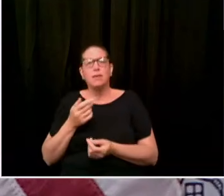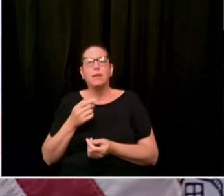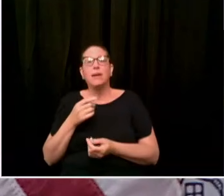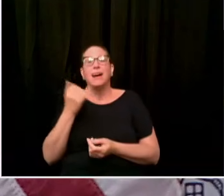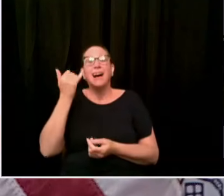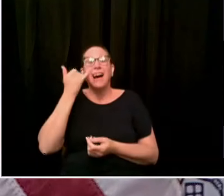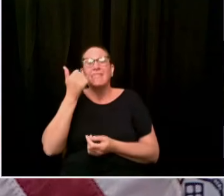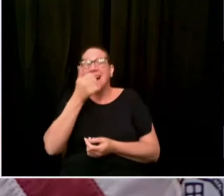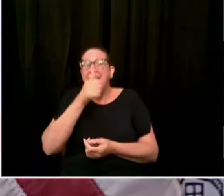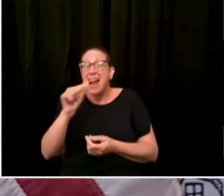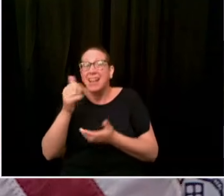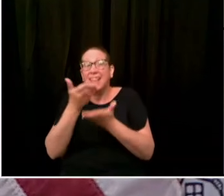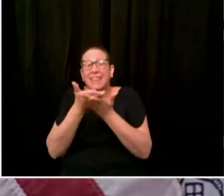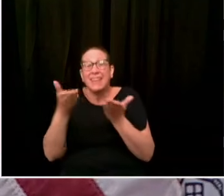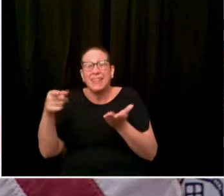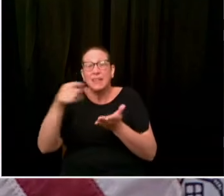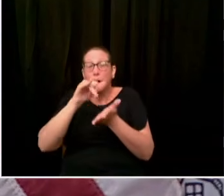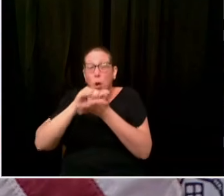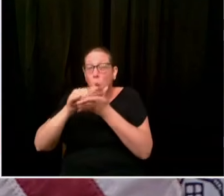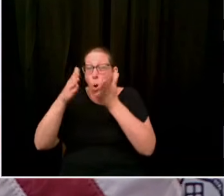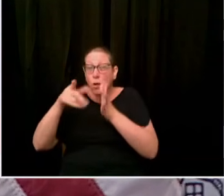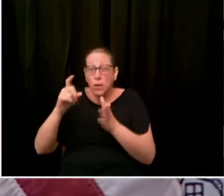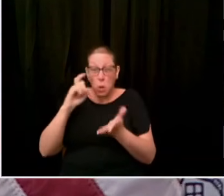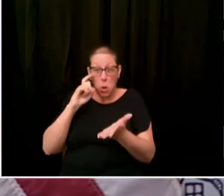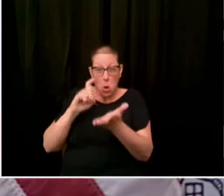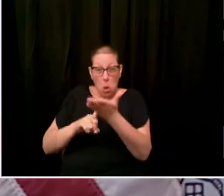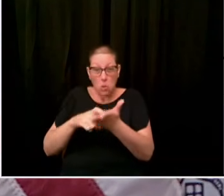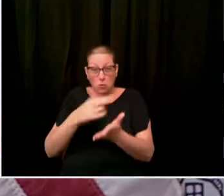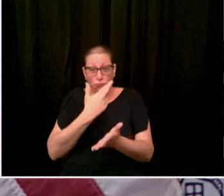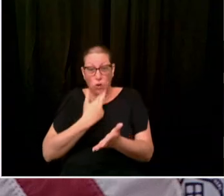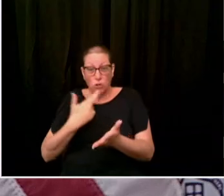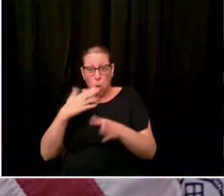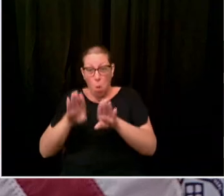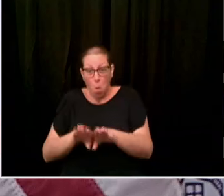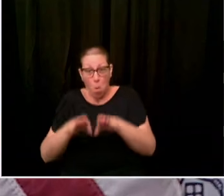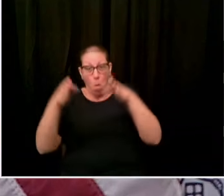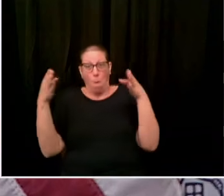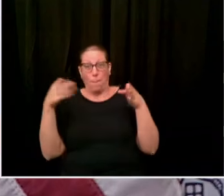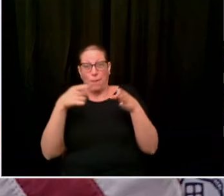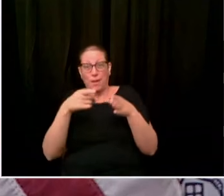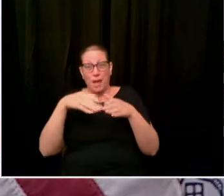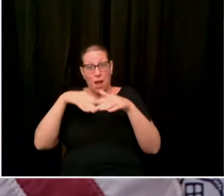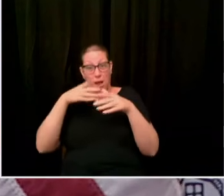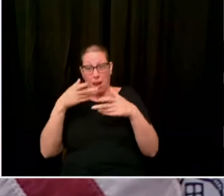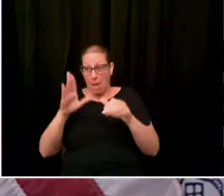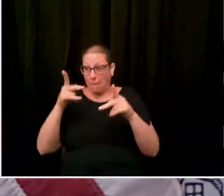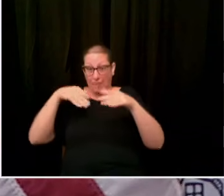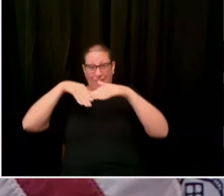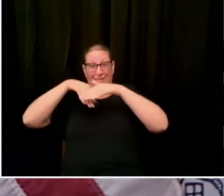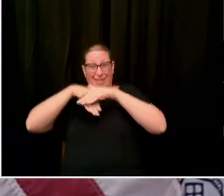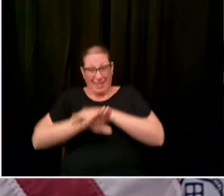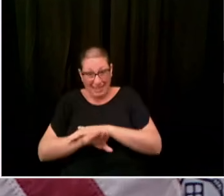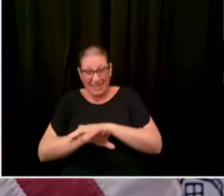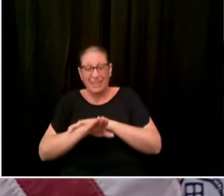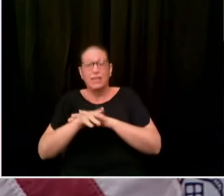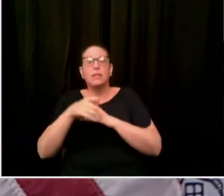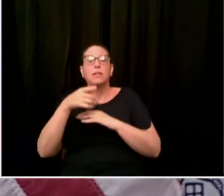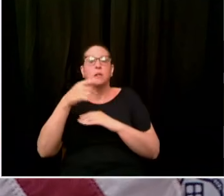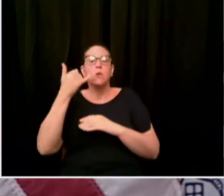ABOUT IT FROM YOU TELLING MY TEAM. I WANT ANY NEW YORKER WHO SEES ANY PLACE ALLOWING DINING IN CALL 311